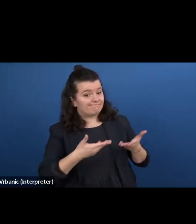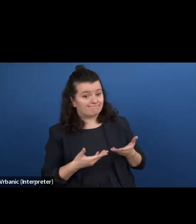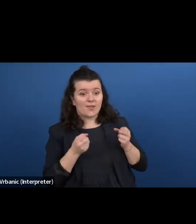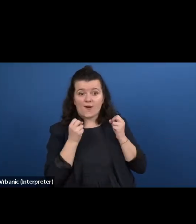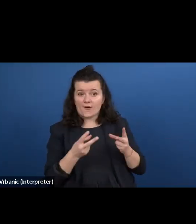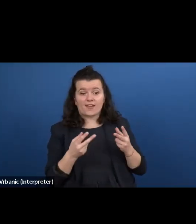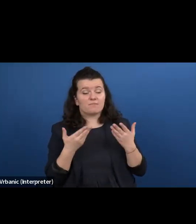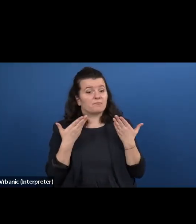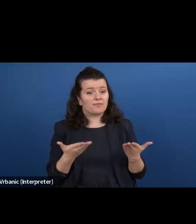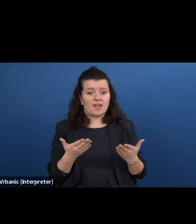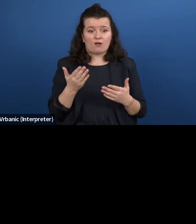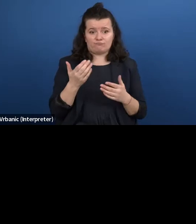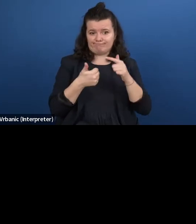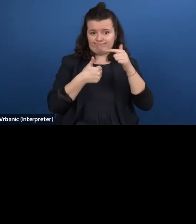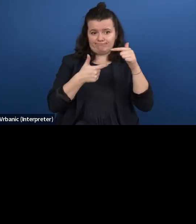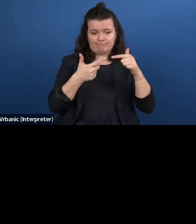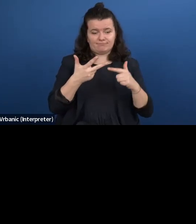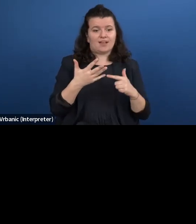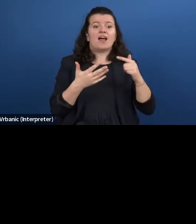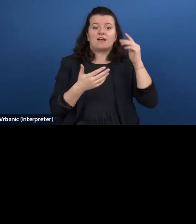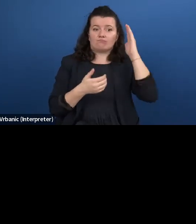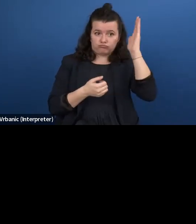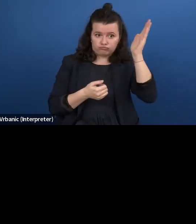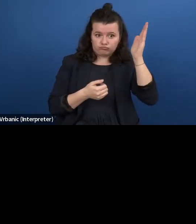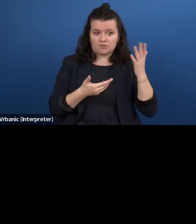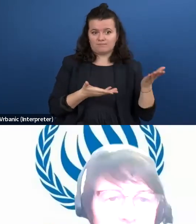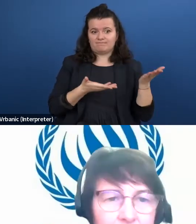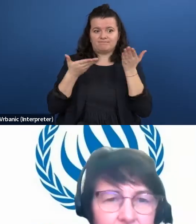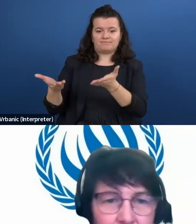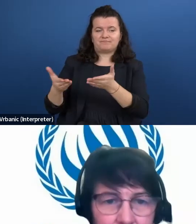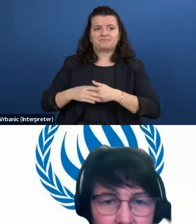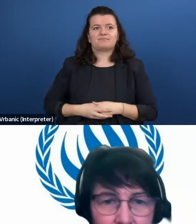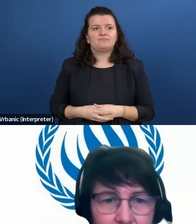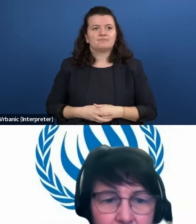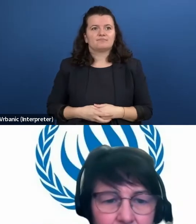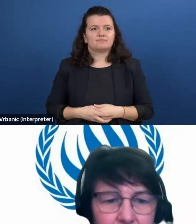as Special Rapporteur on trafficking in persons,